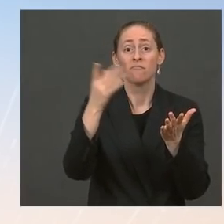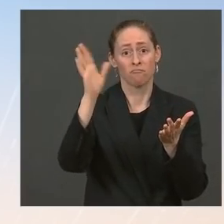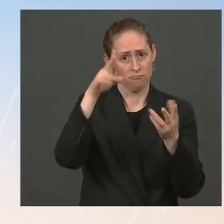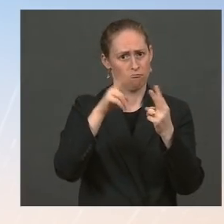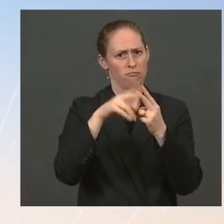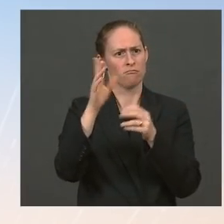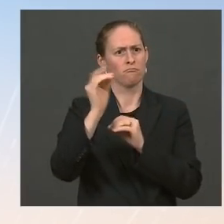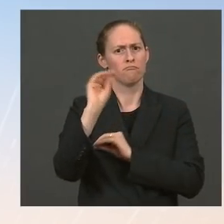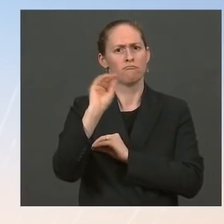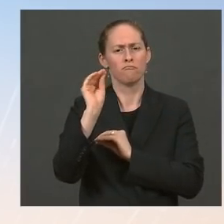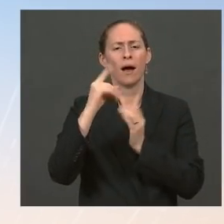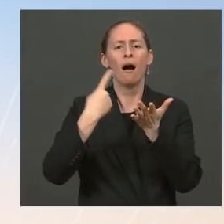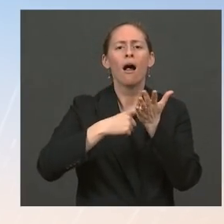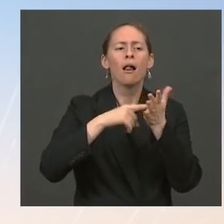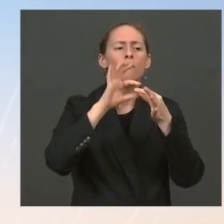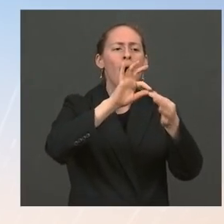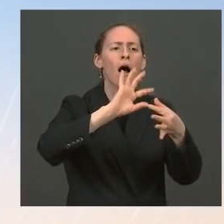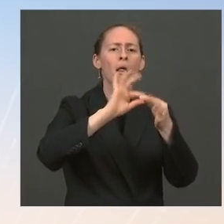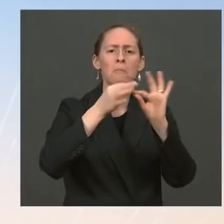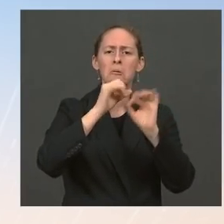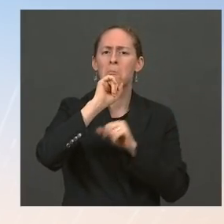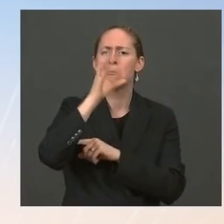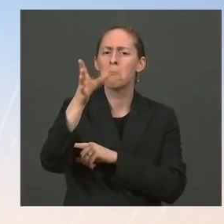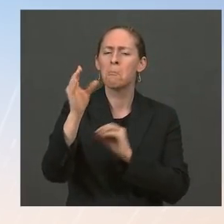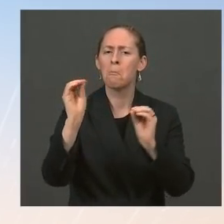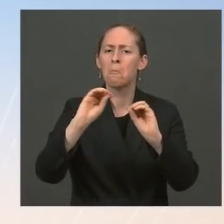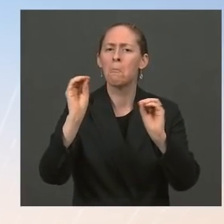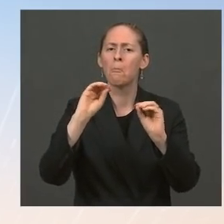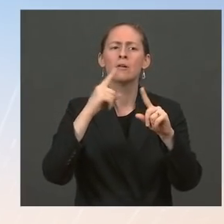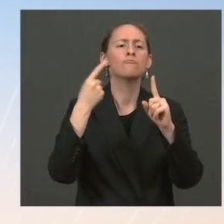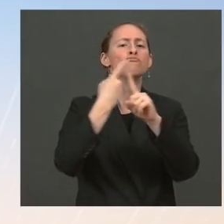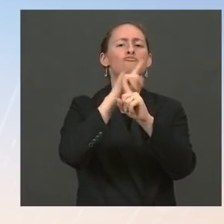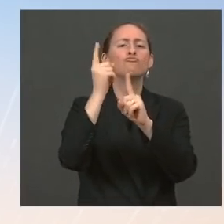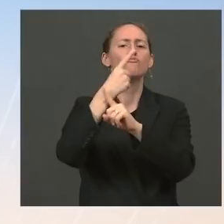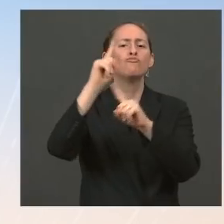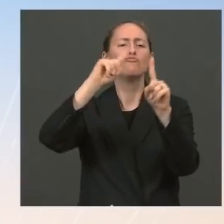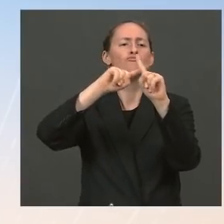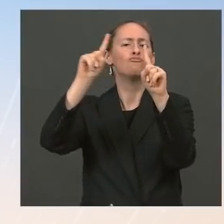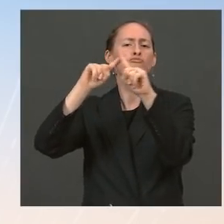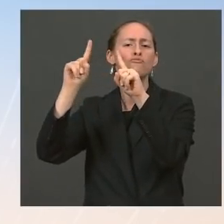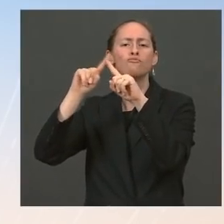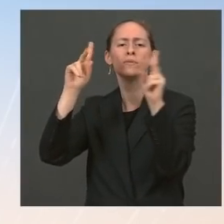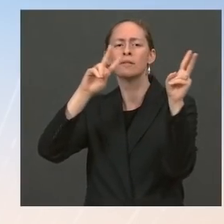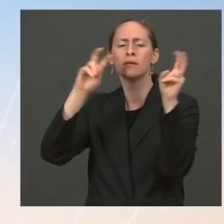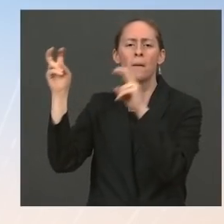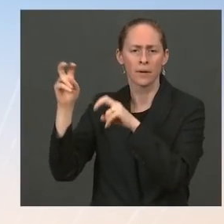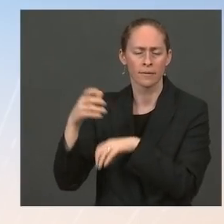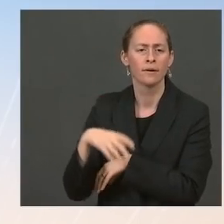I would note that we've said from beginning -- the beginning of this administration as it relates to how we engage with China --